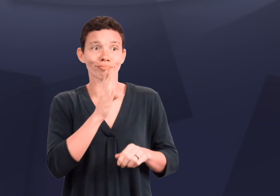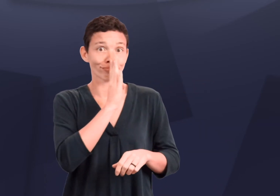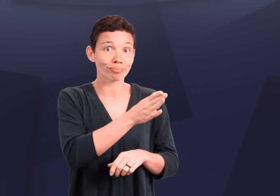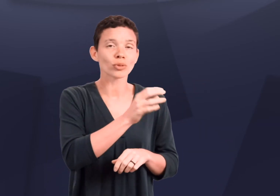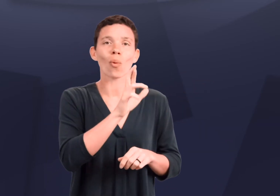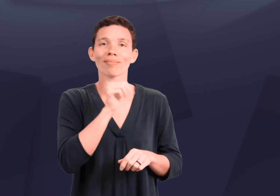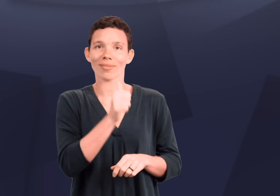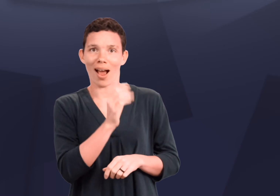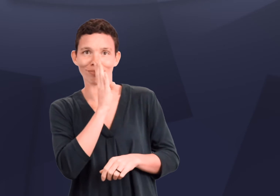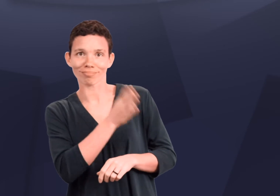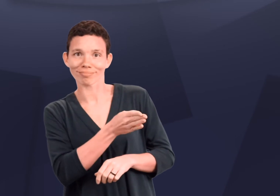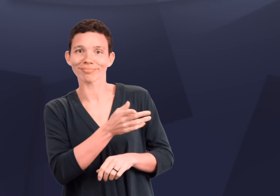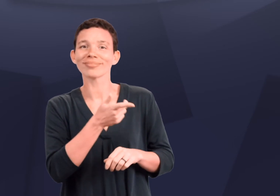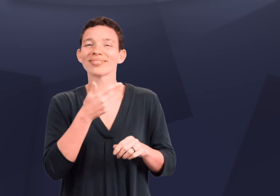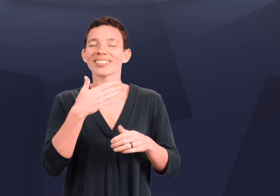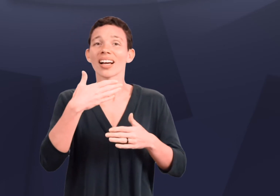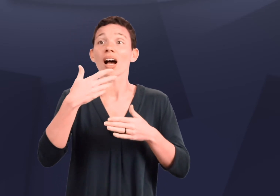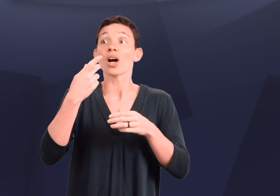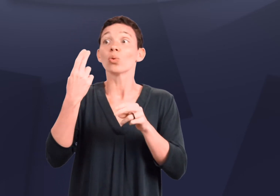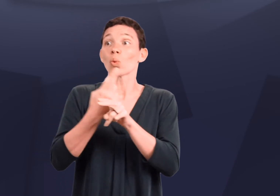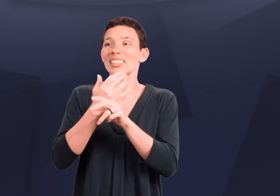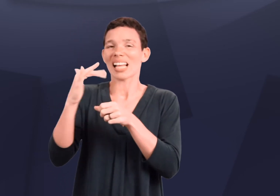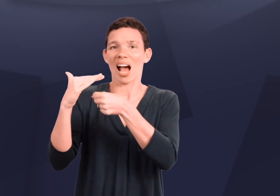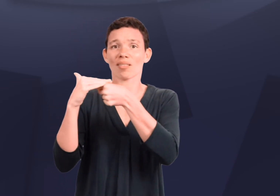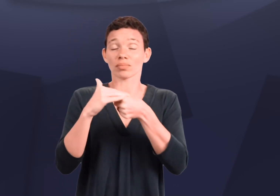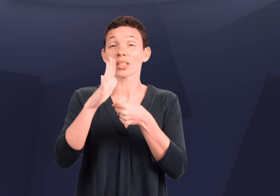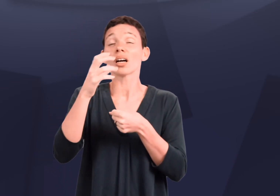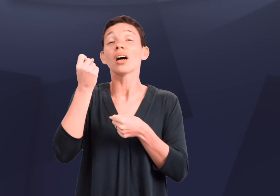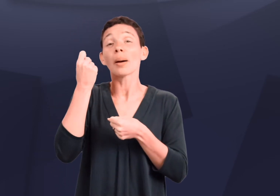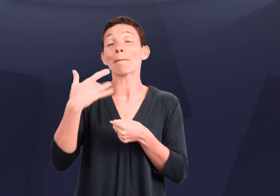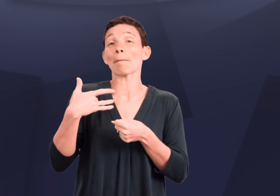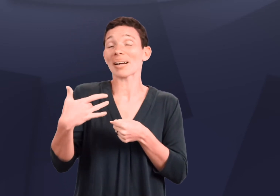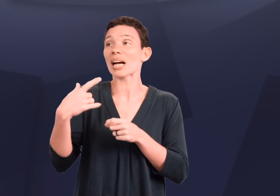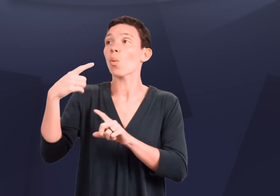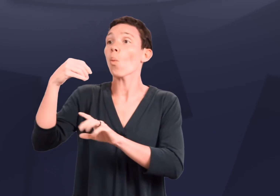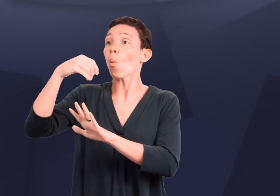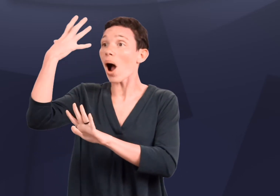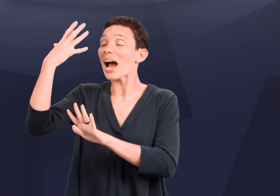It is typically white, hearing men who oppress white, hearing women --